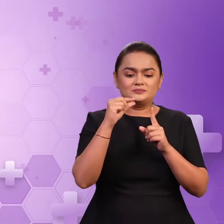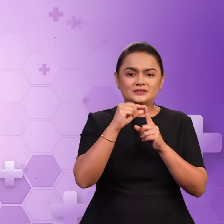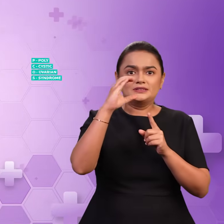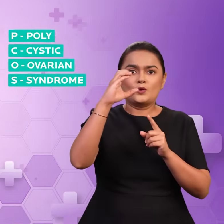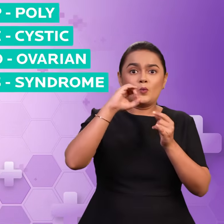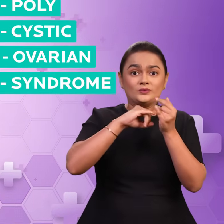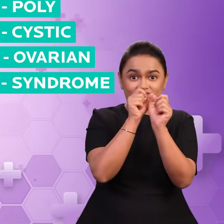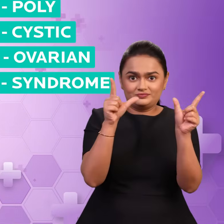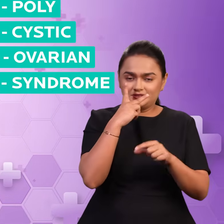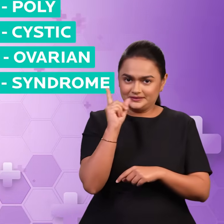Polycystic Ovarian Syndrome.